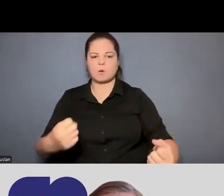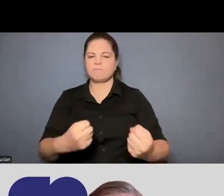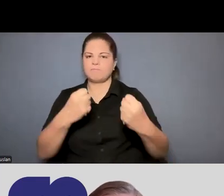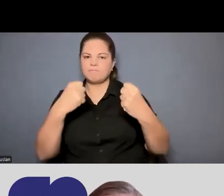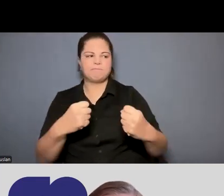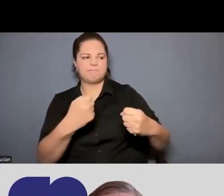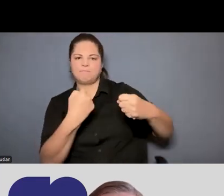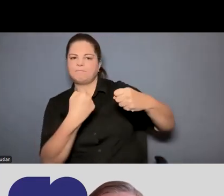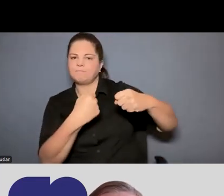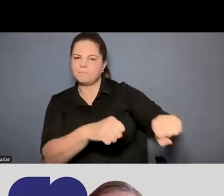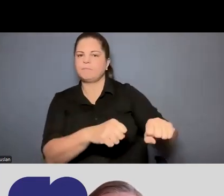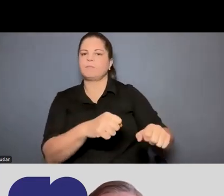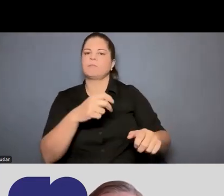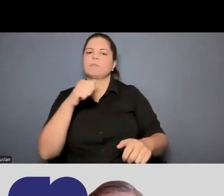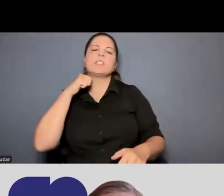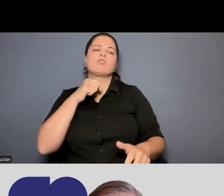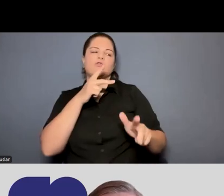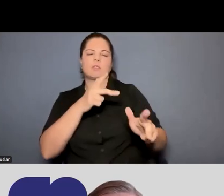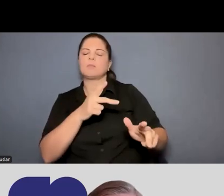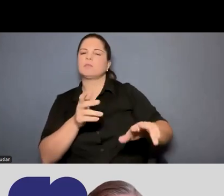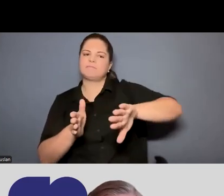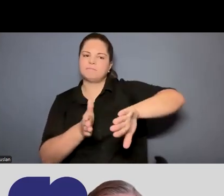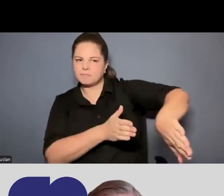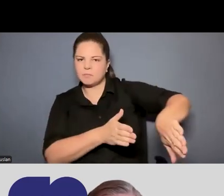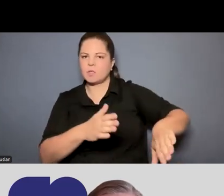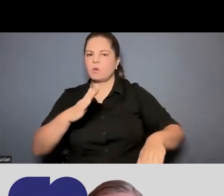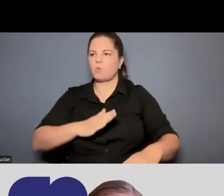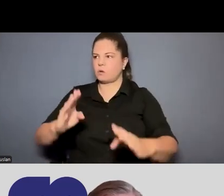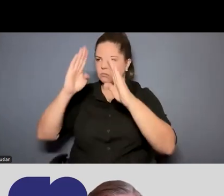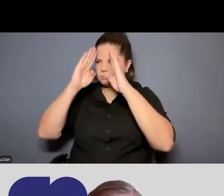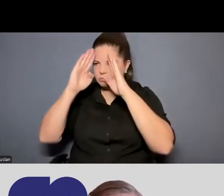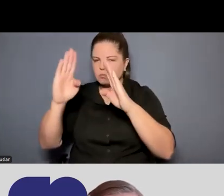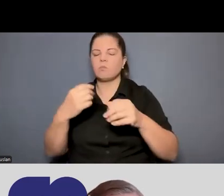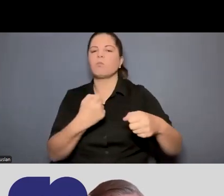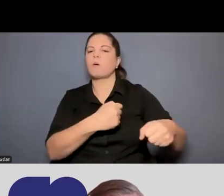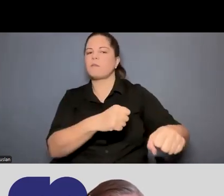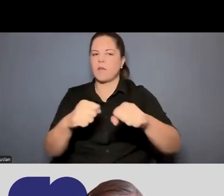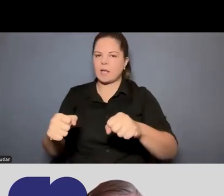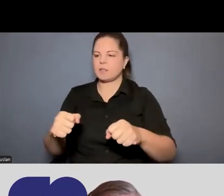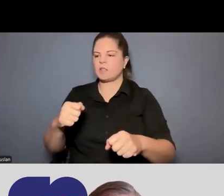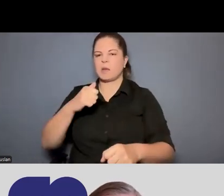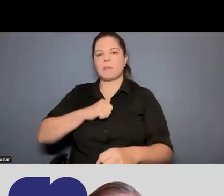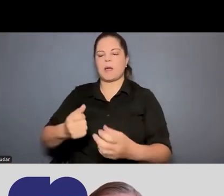the system to focus more on prevention efforts to eliminate these behaviours in the workplace.